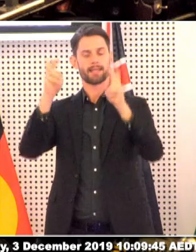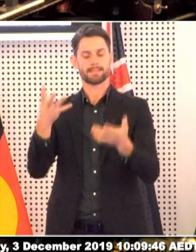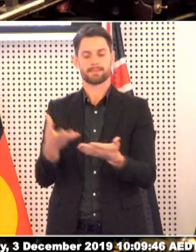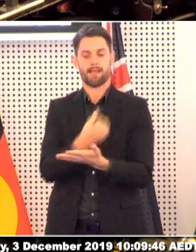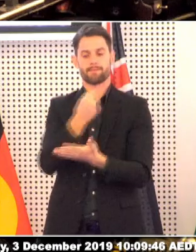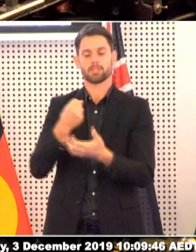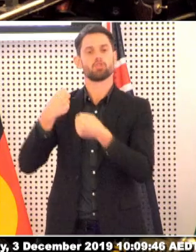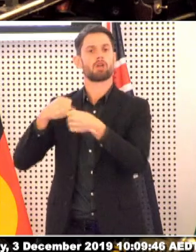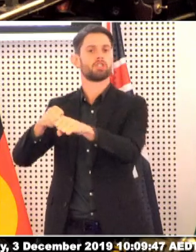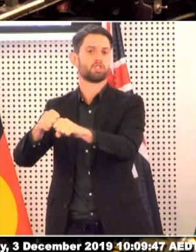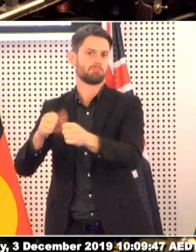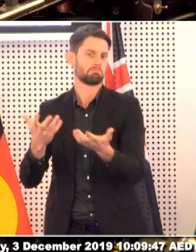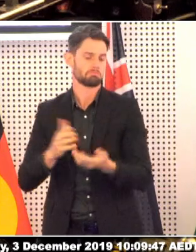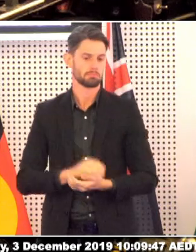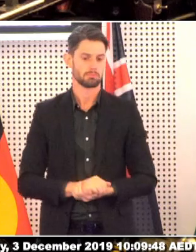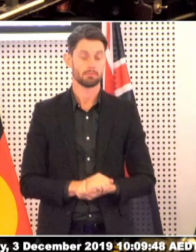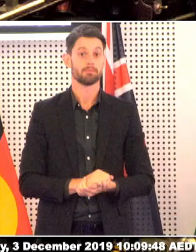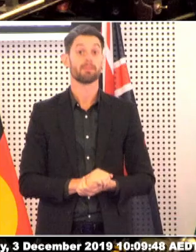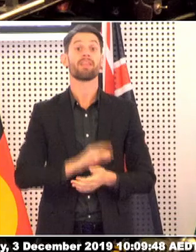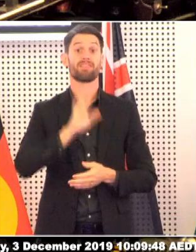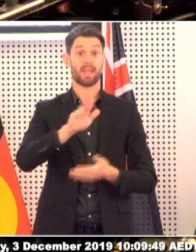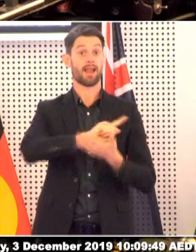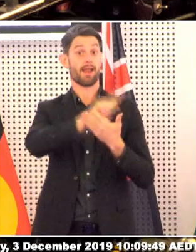The afternoon session, we turn our attention